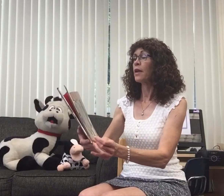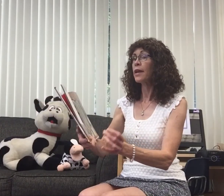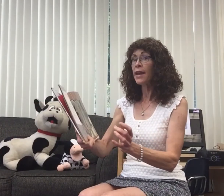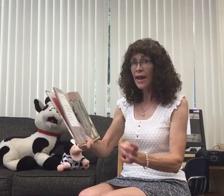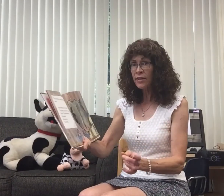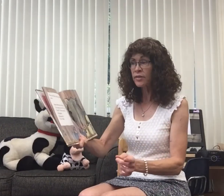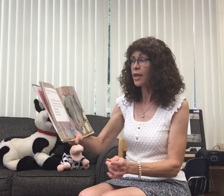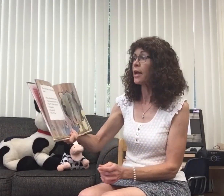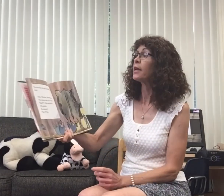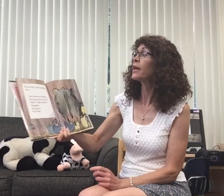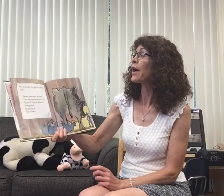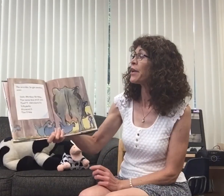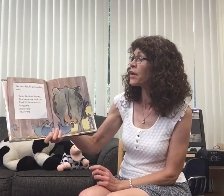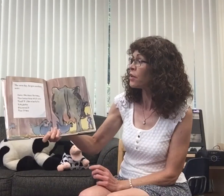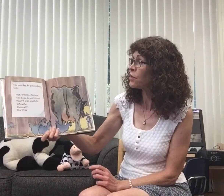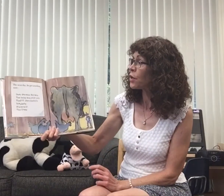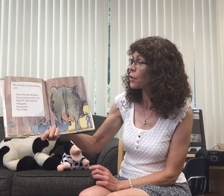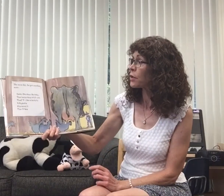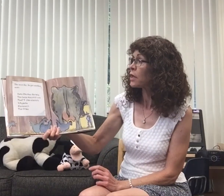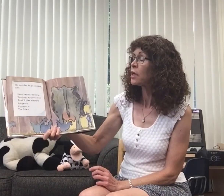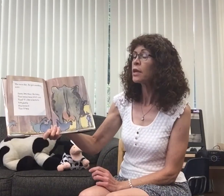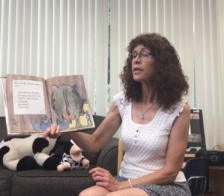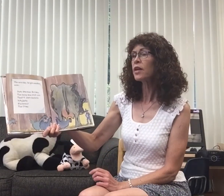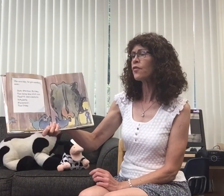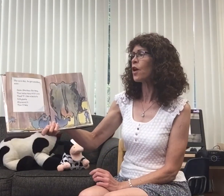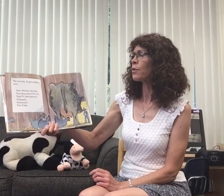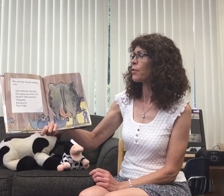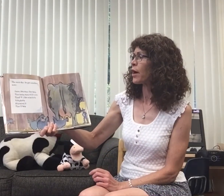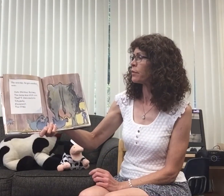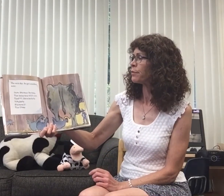The next day, he got another note. "Dear Farmer Brown,